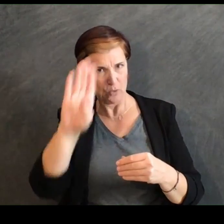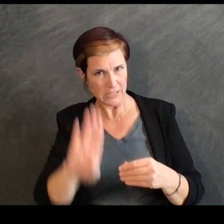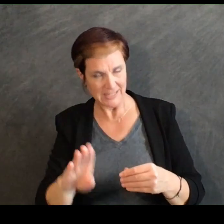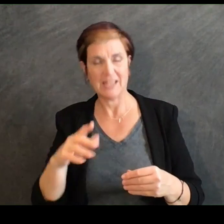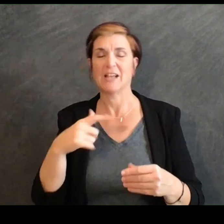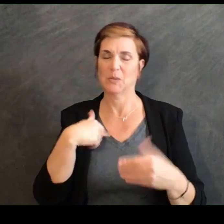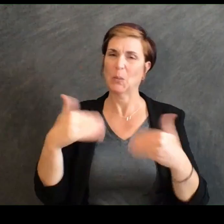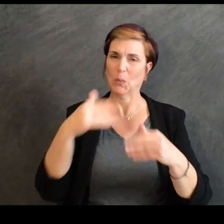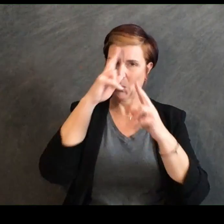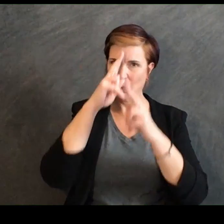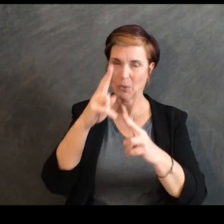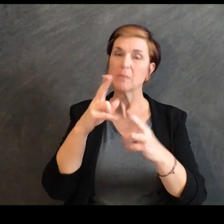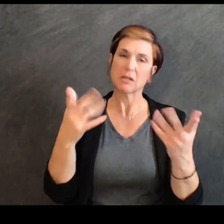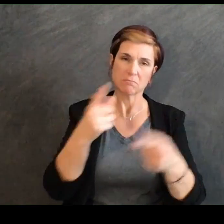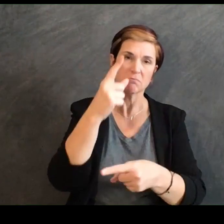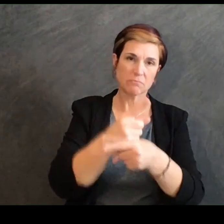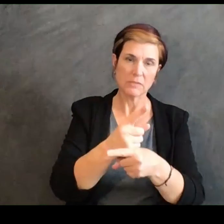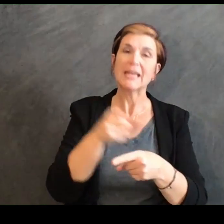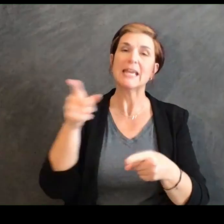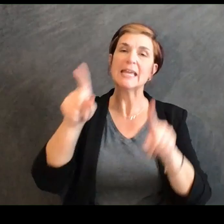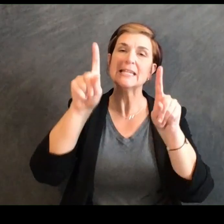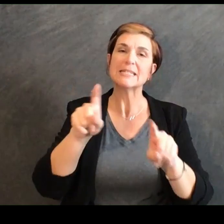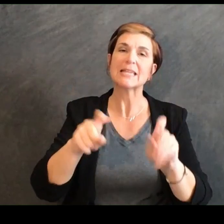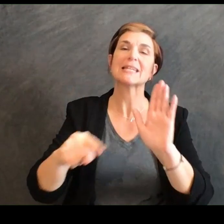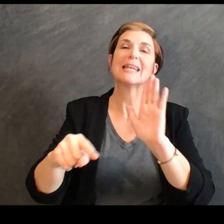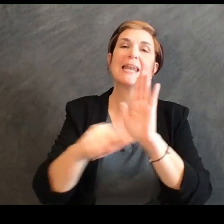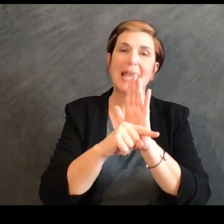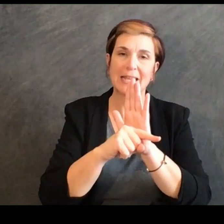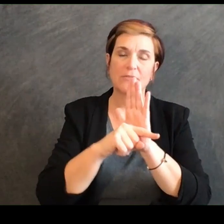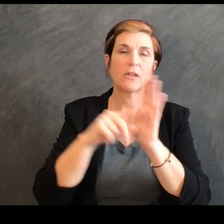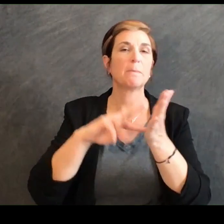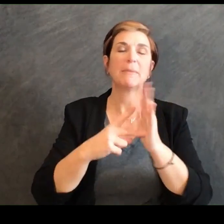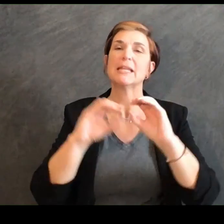he tested negative meaning nothing wrong this morning and we got that word too